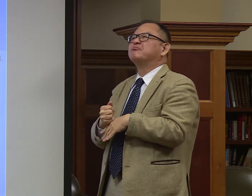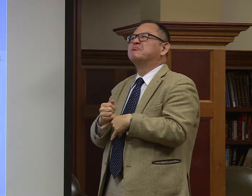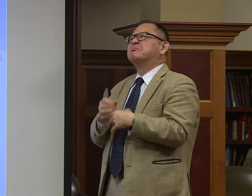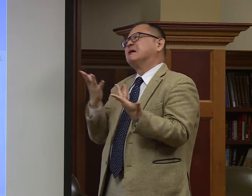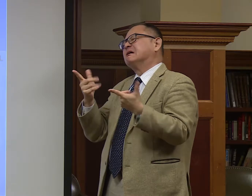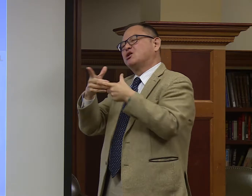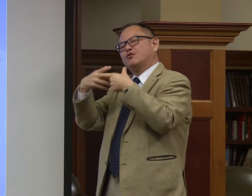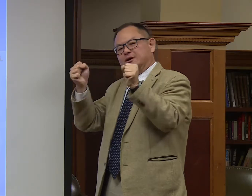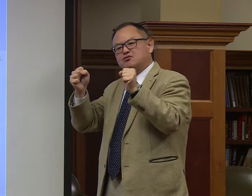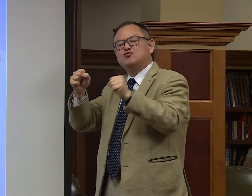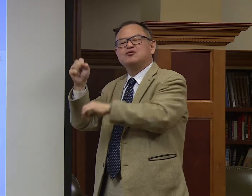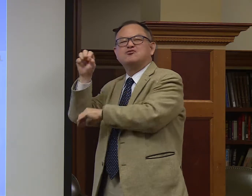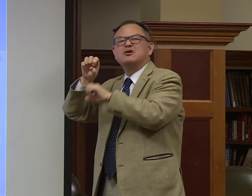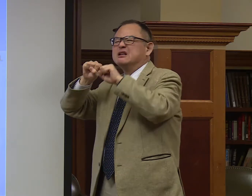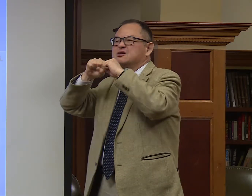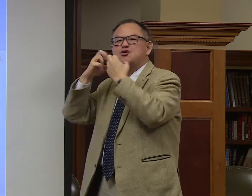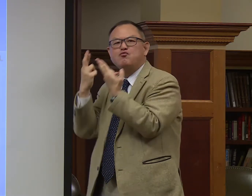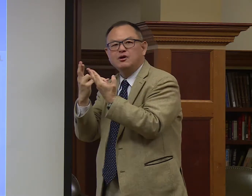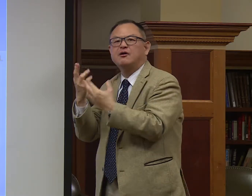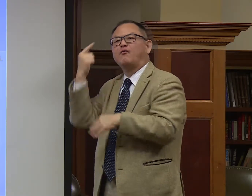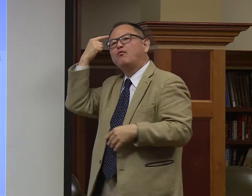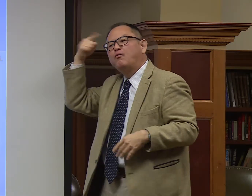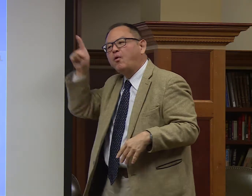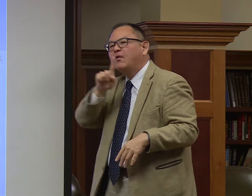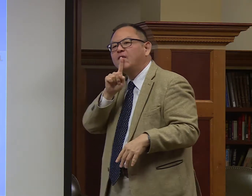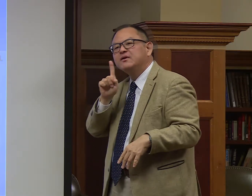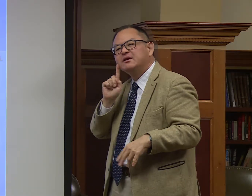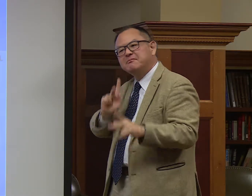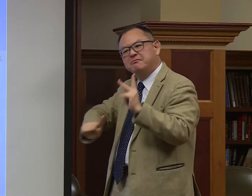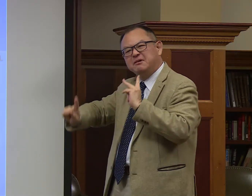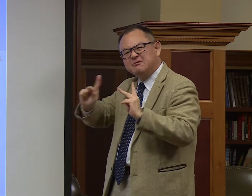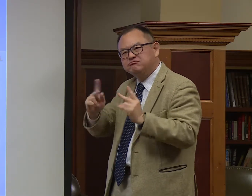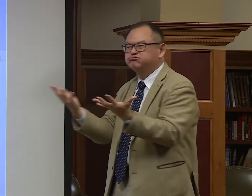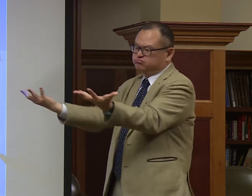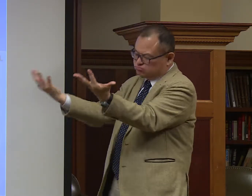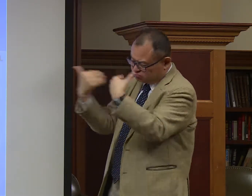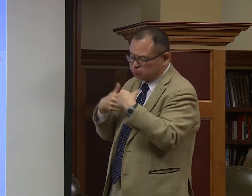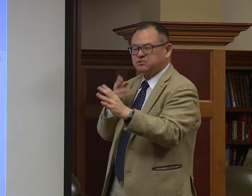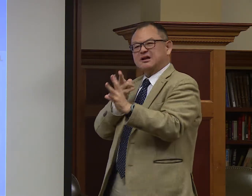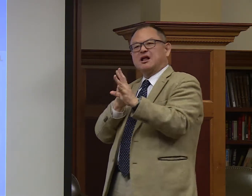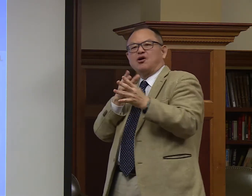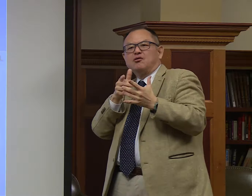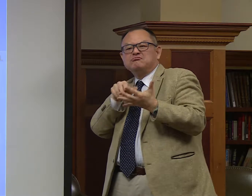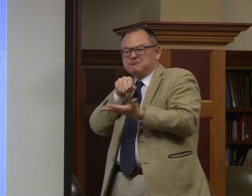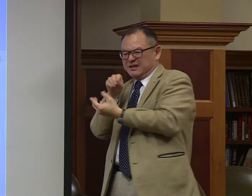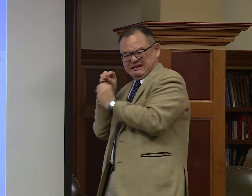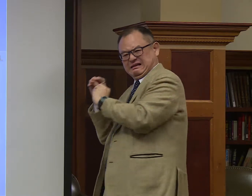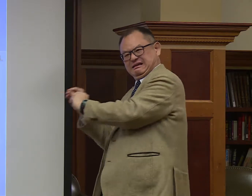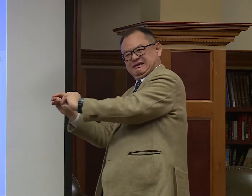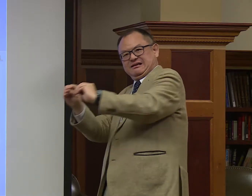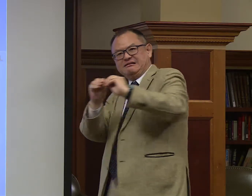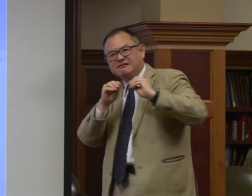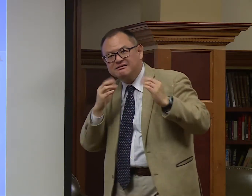So we established the Linguistic Society for Deaf individuals and invited a variety of people to join